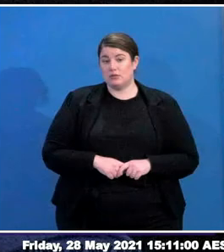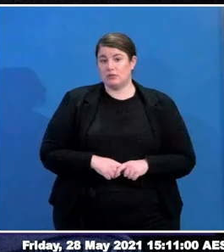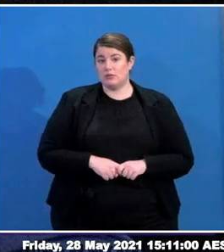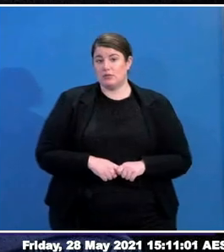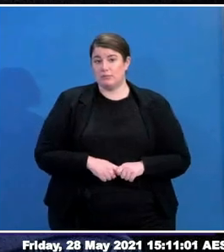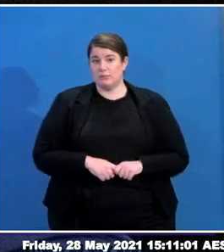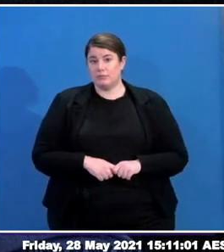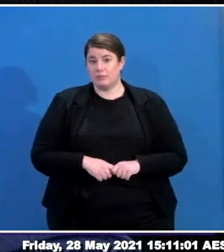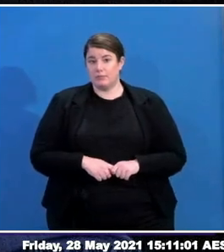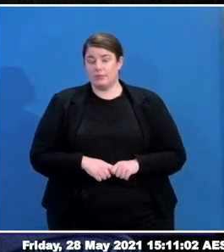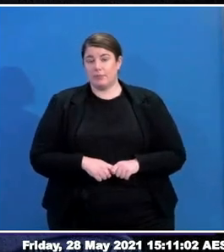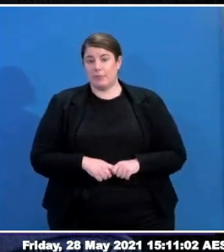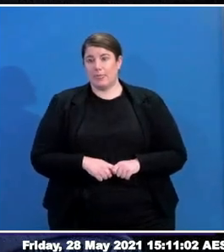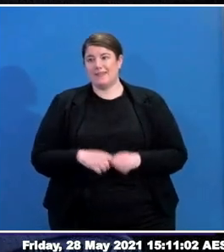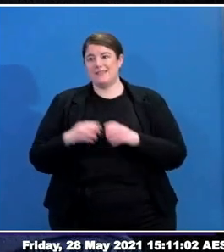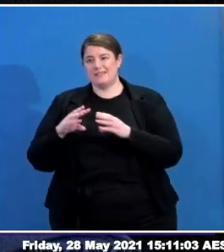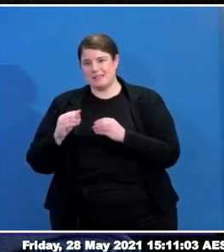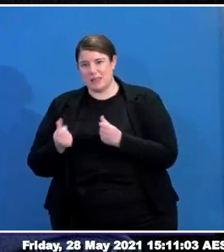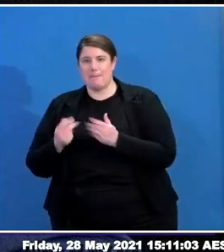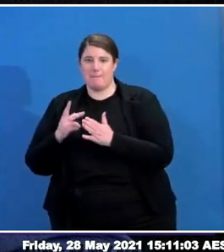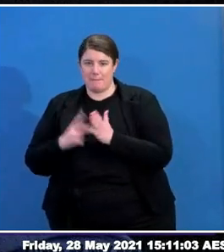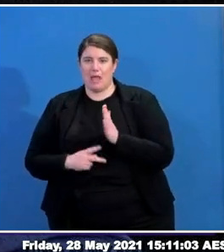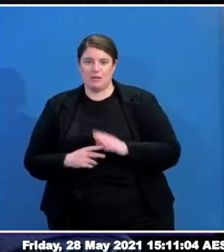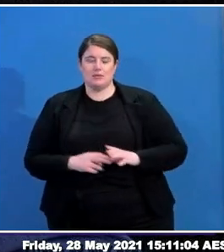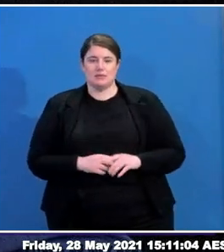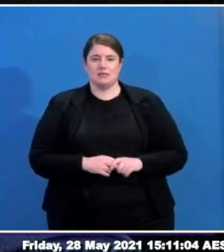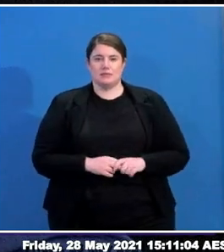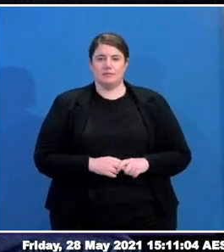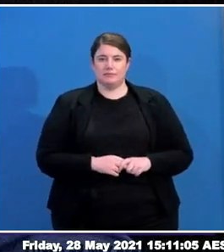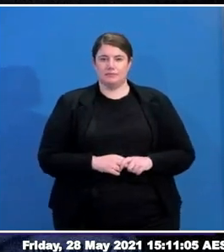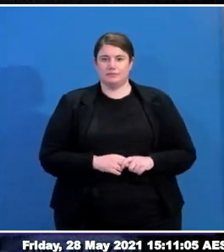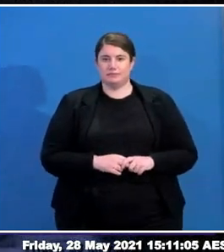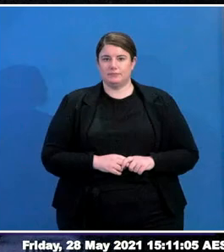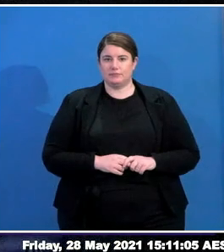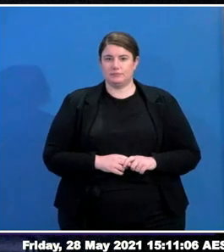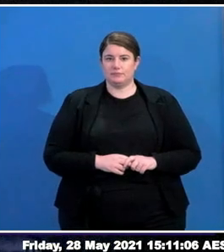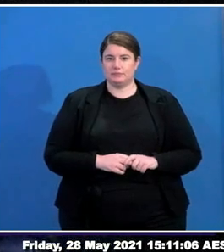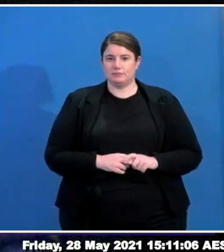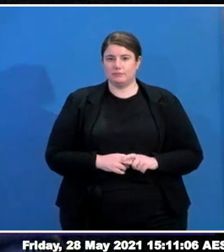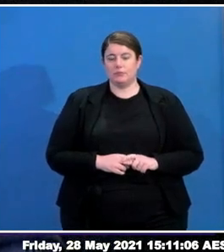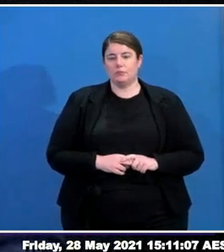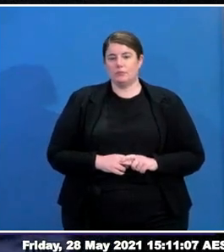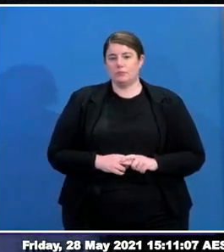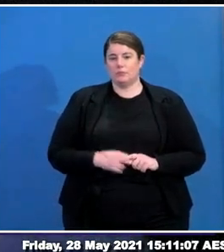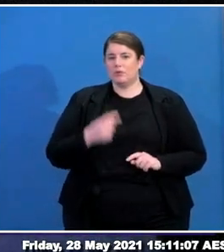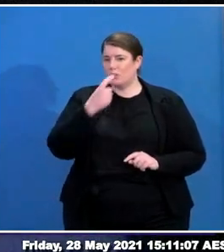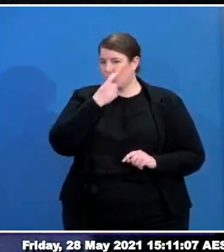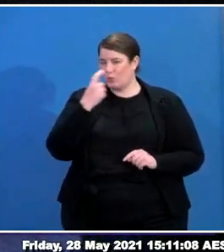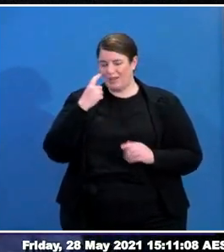Some elements. MS BENNETT: Yes. I think my witness statement steps through this but I think